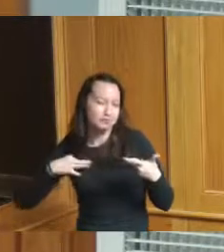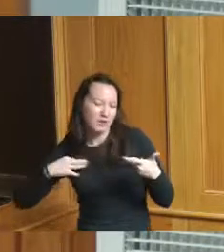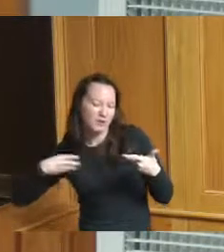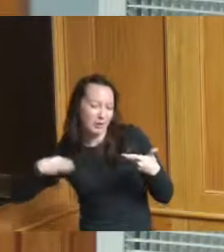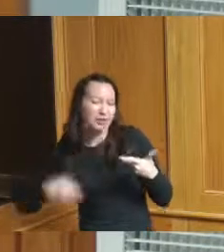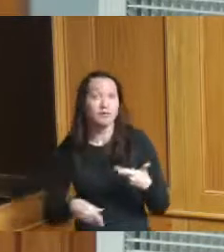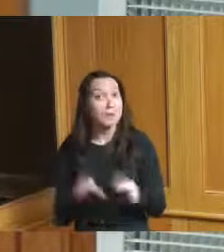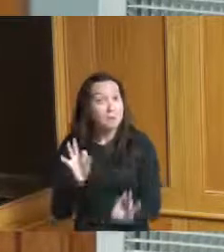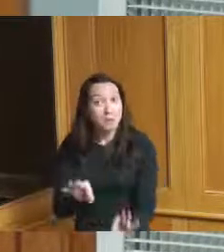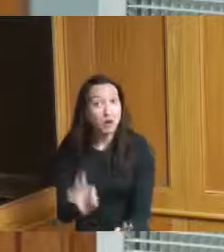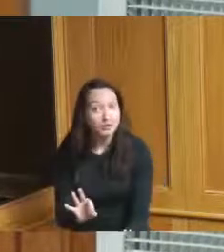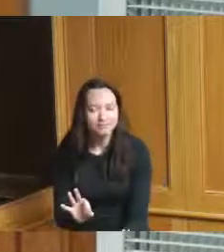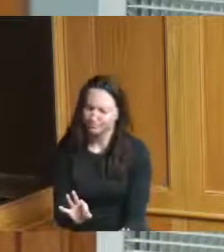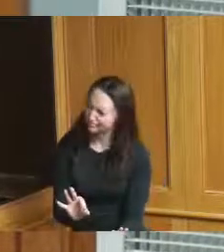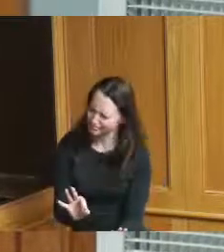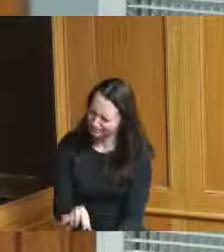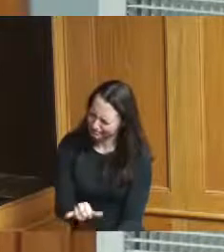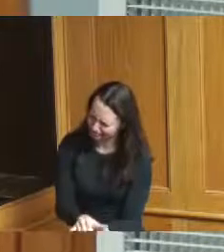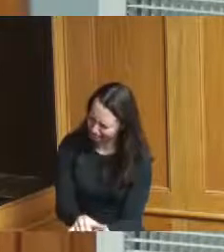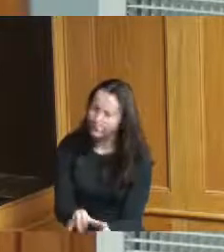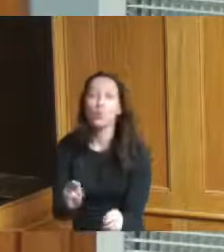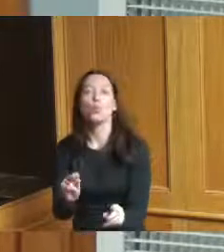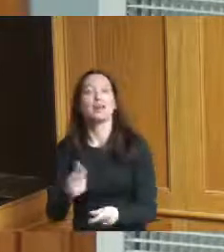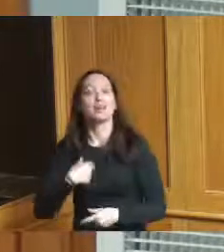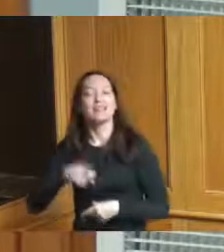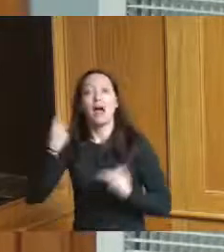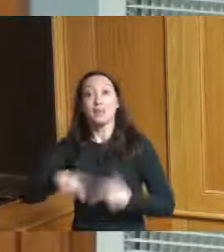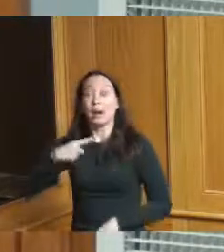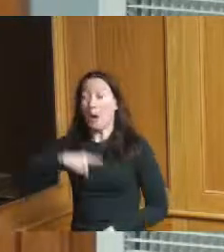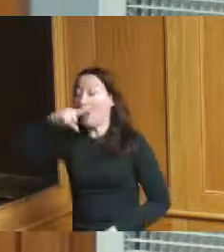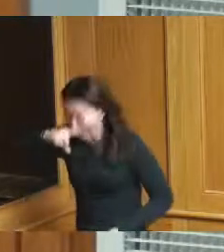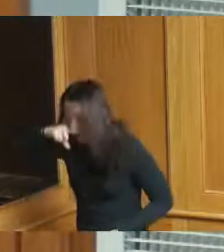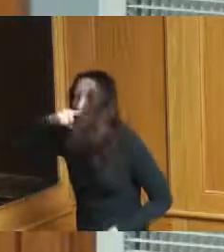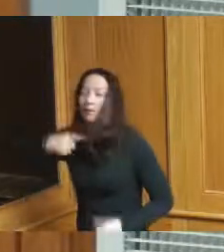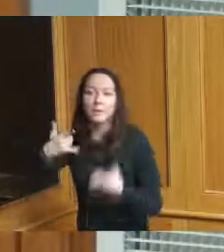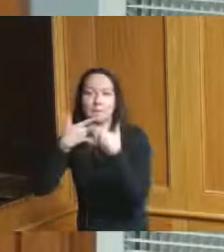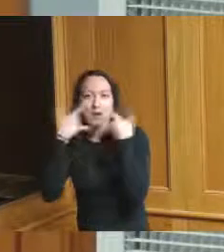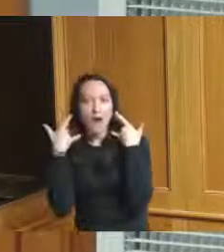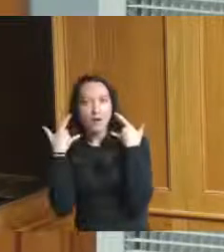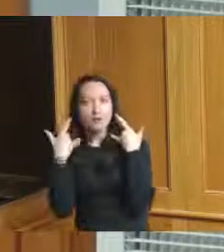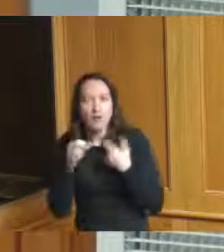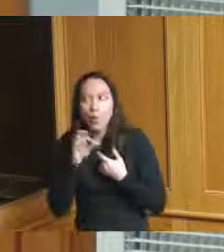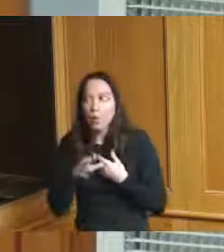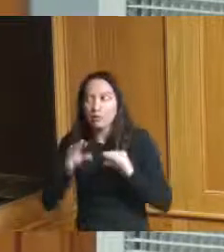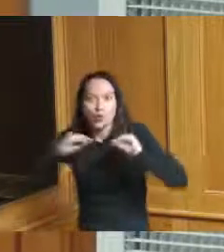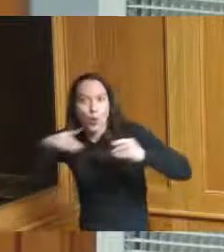they perfect no but if I were to sneeze right now with a mask on or without a mask on I can